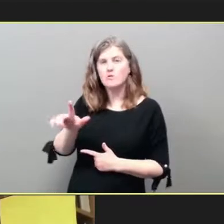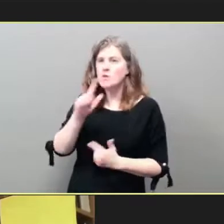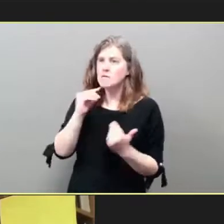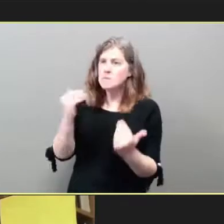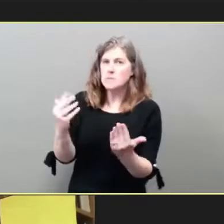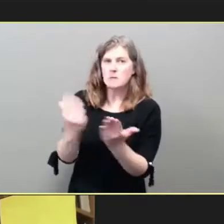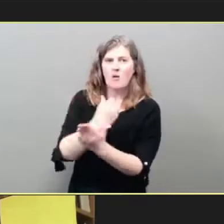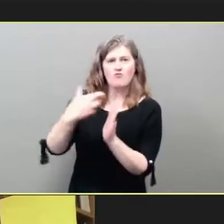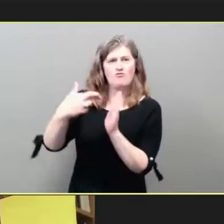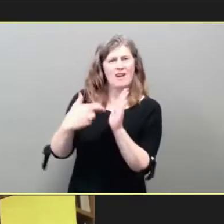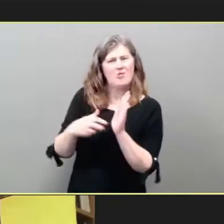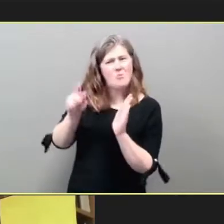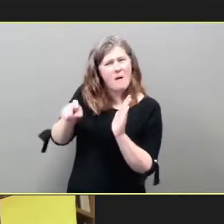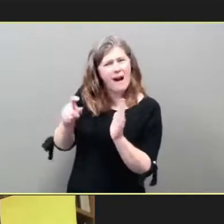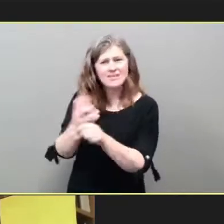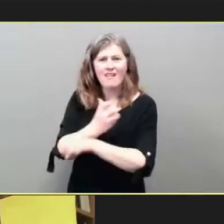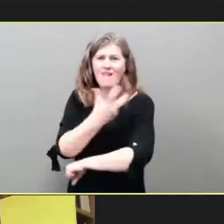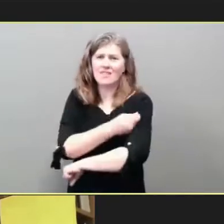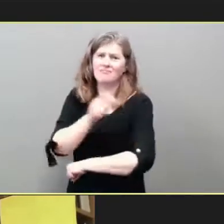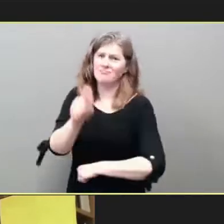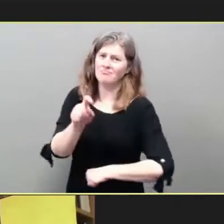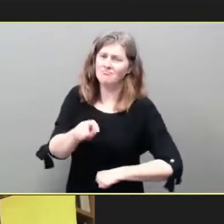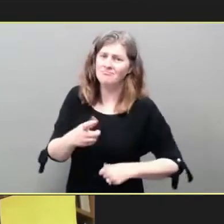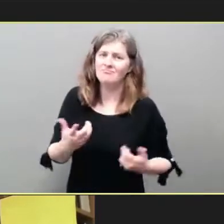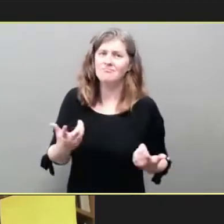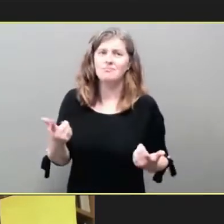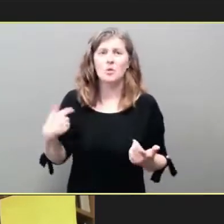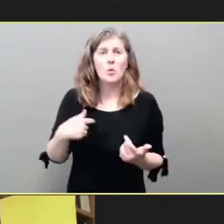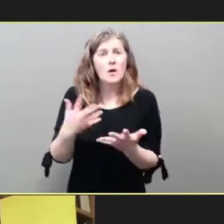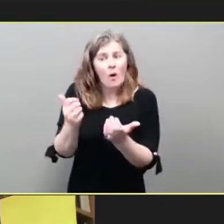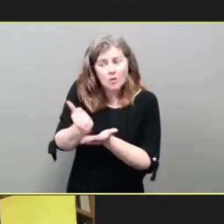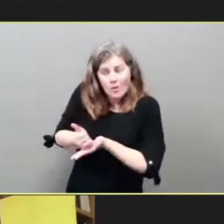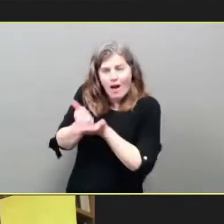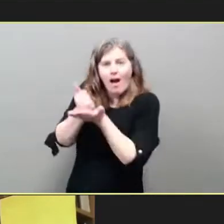You need to get your vaccine and we really want to help that region of the